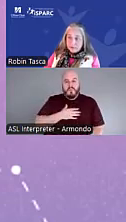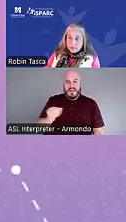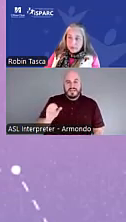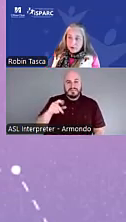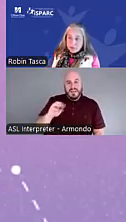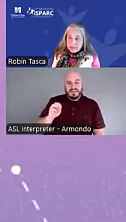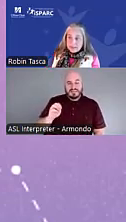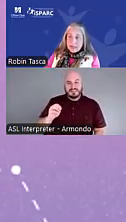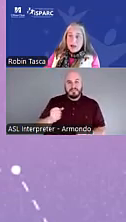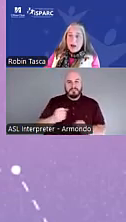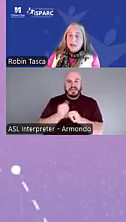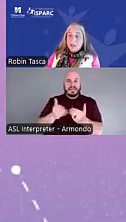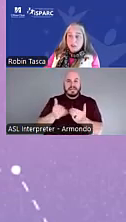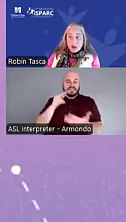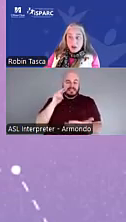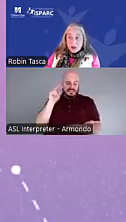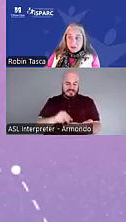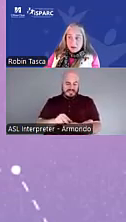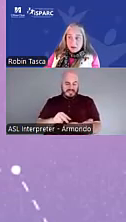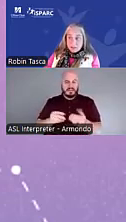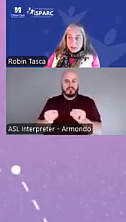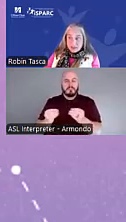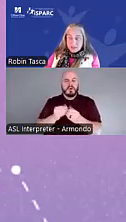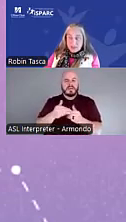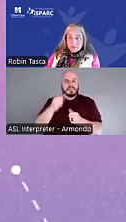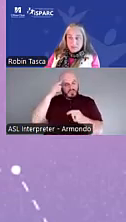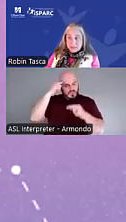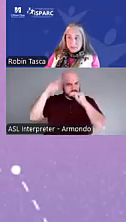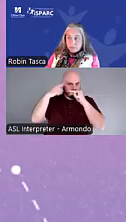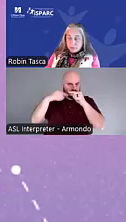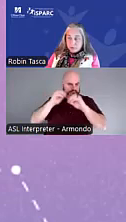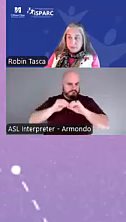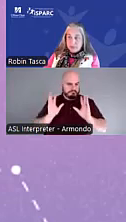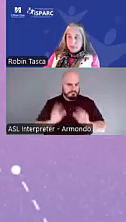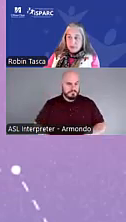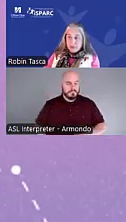and for your brain to process. Strong color contrast-- so really big